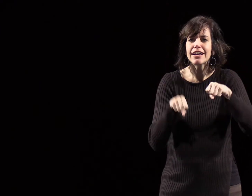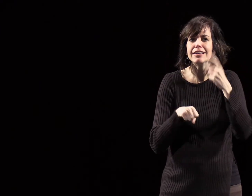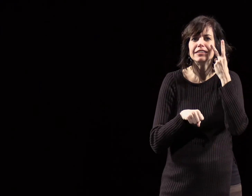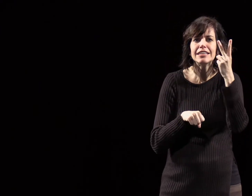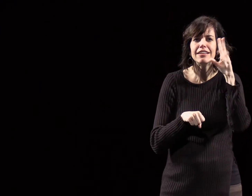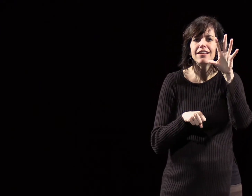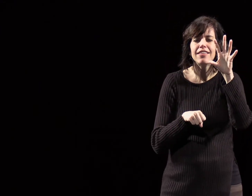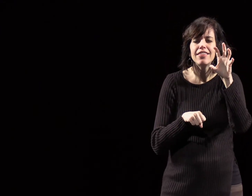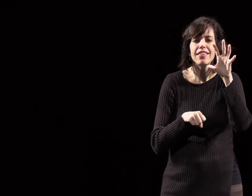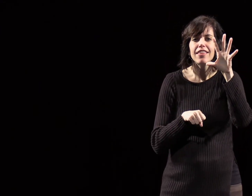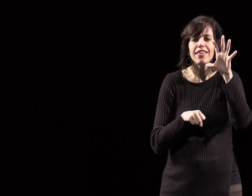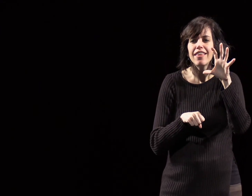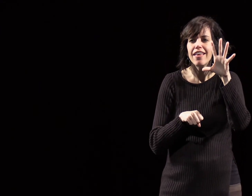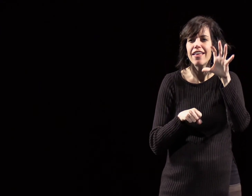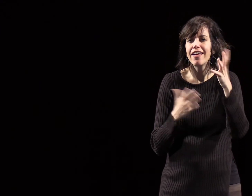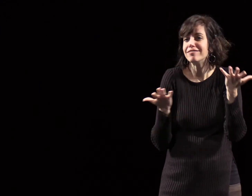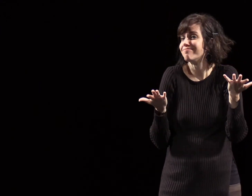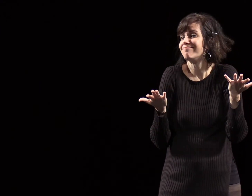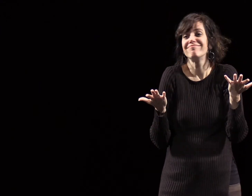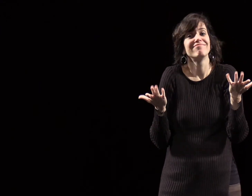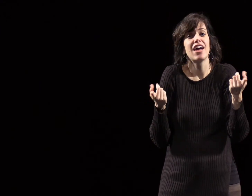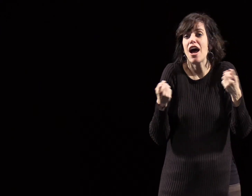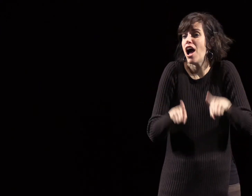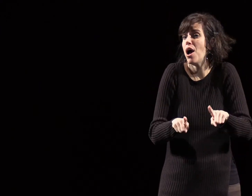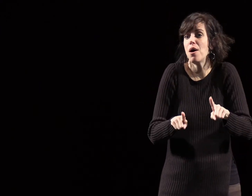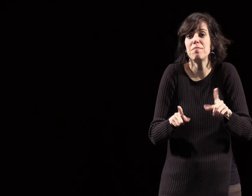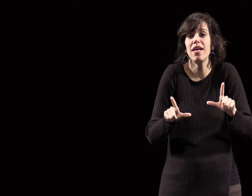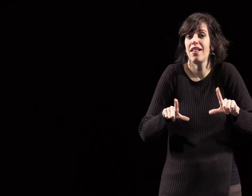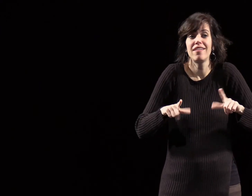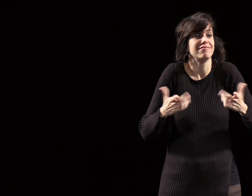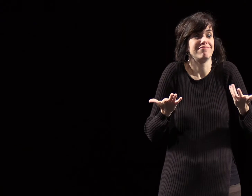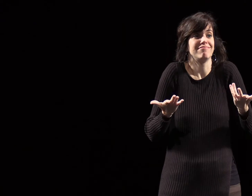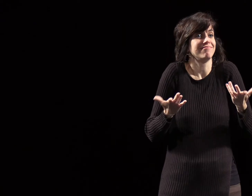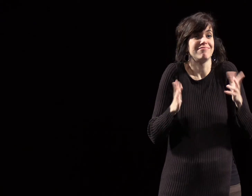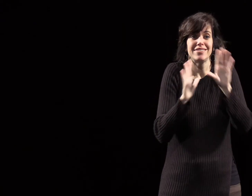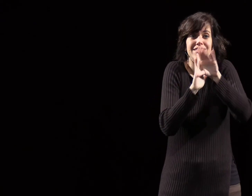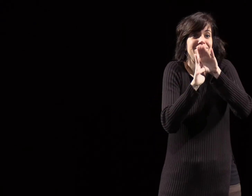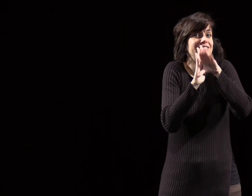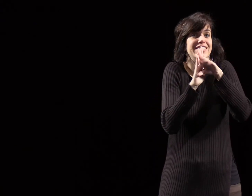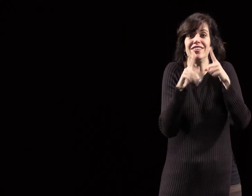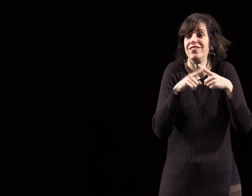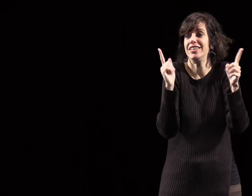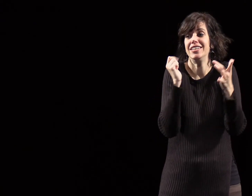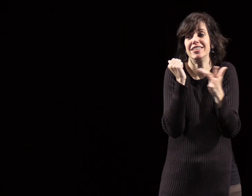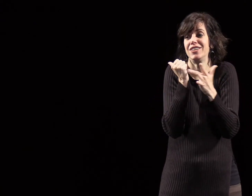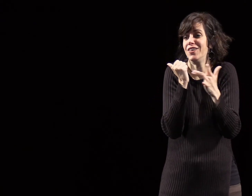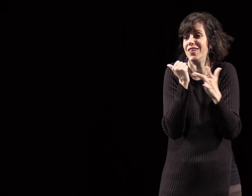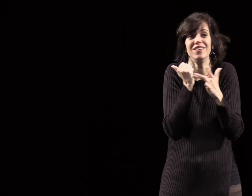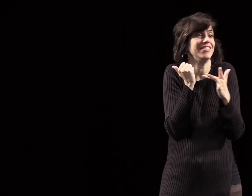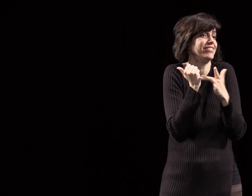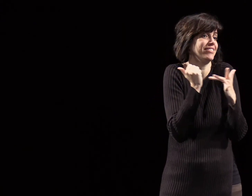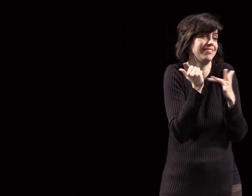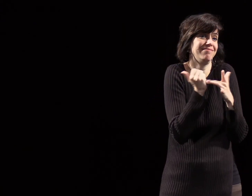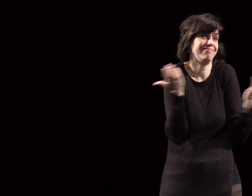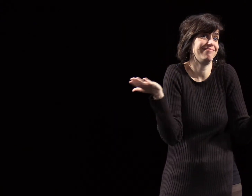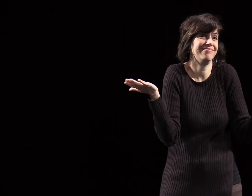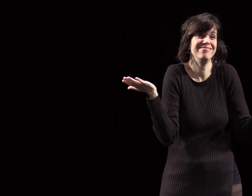And in this video, you can see a little bit of difference with the lighting and the resolution, but that's just technology.